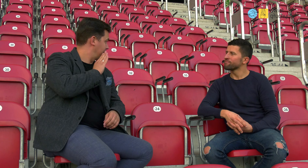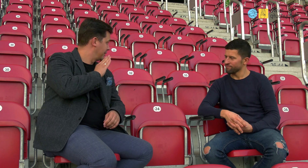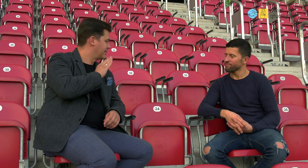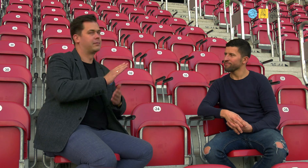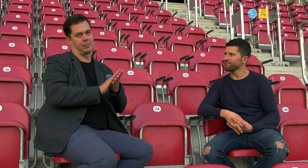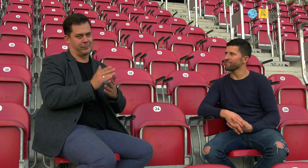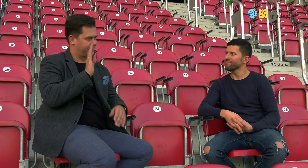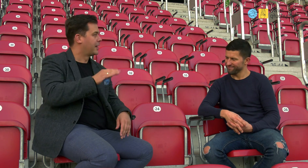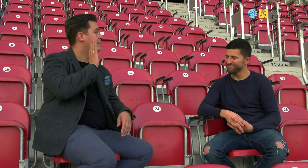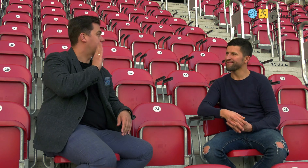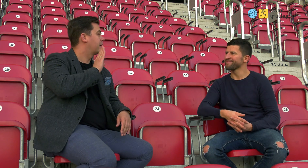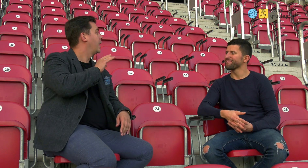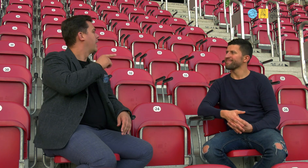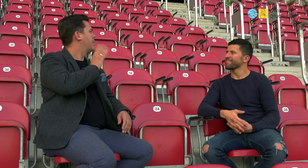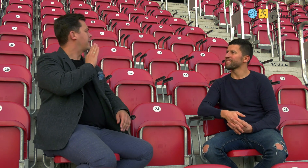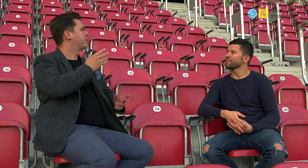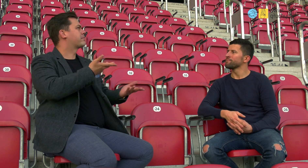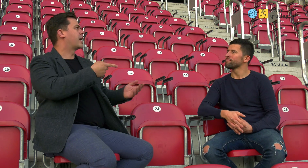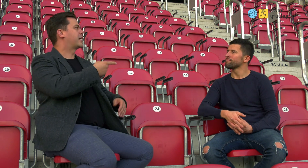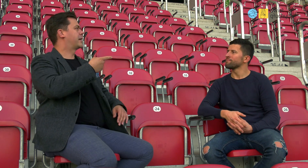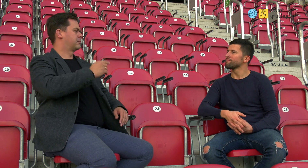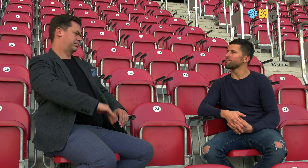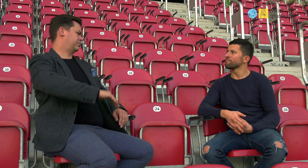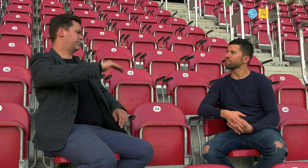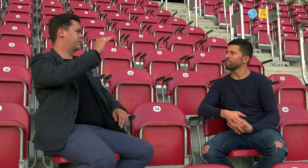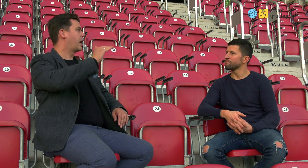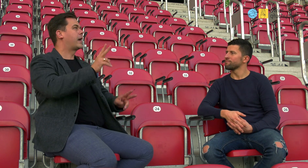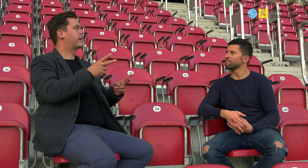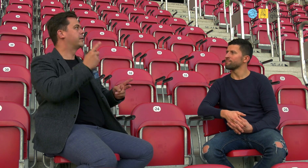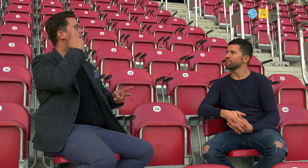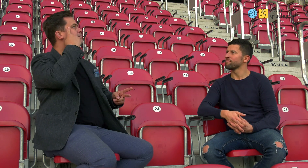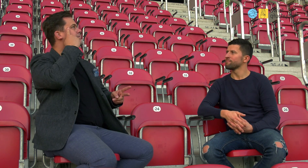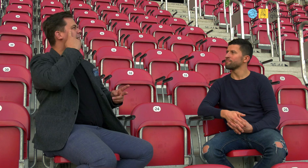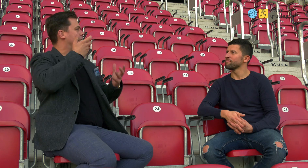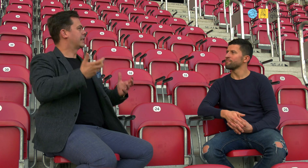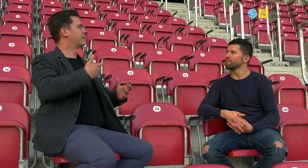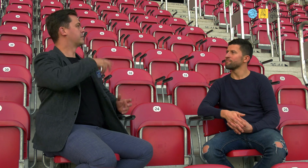Maciej when did you decide, That you wanted to be involved in sports?